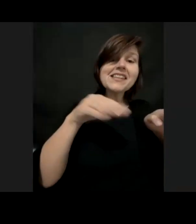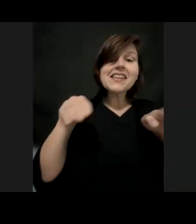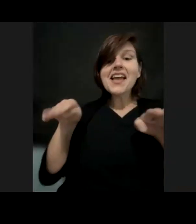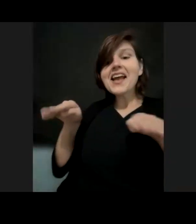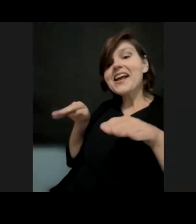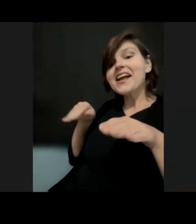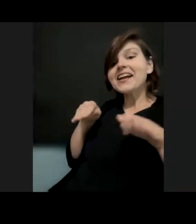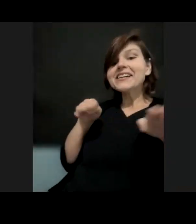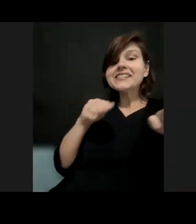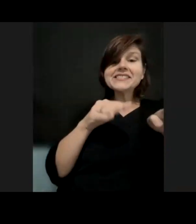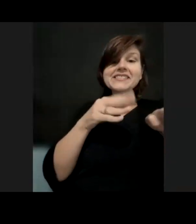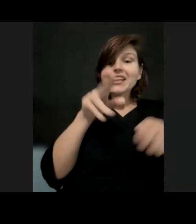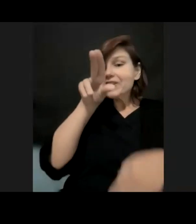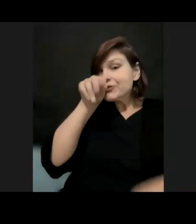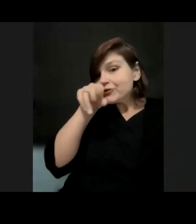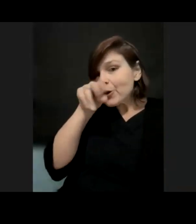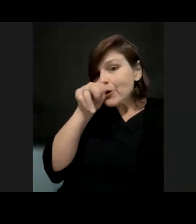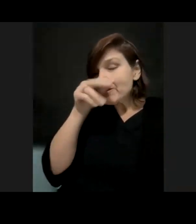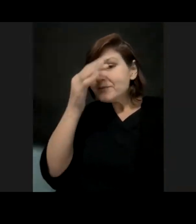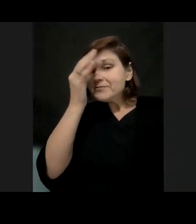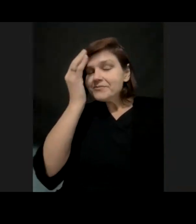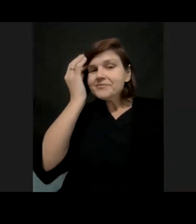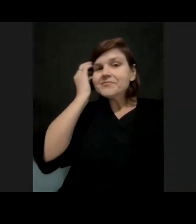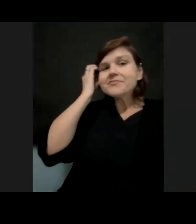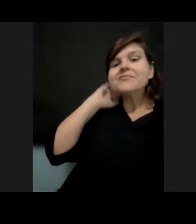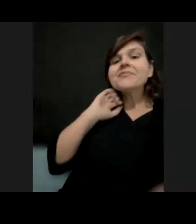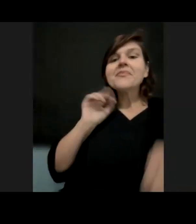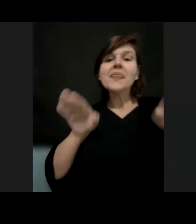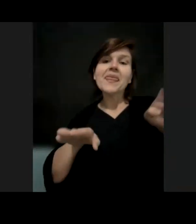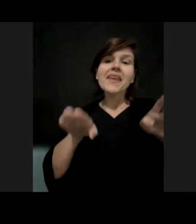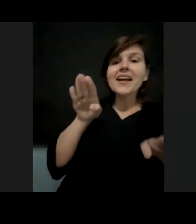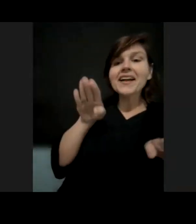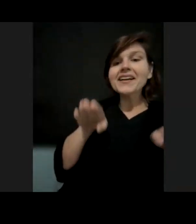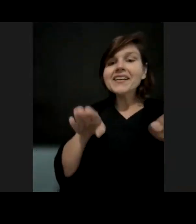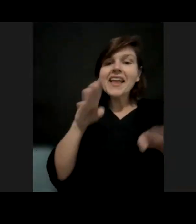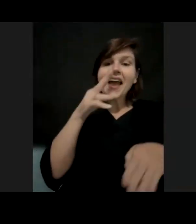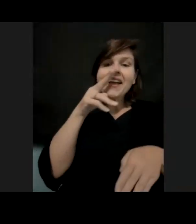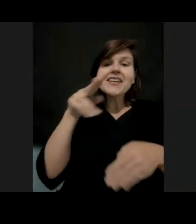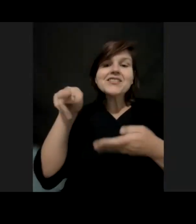Widdle waddle, widdle waddle, I'm Danna the Dancing Duck! I'm Danna the Dancing Duck!